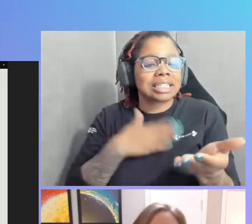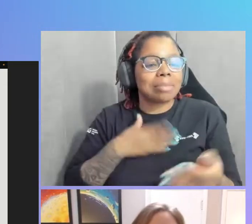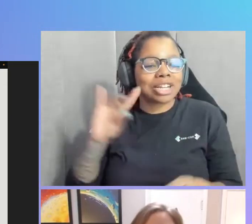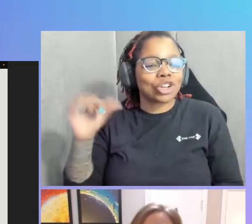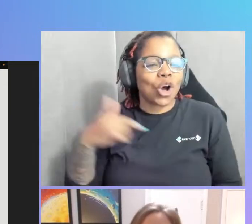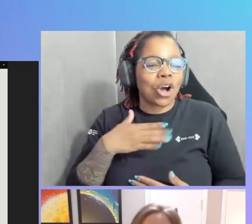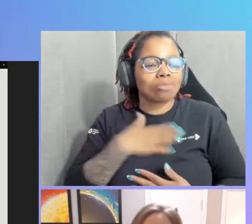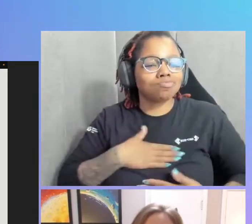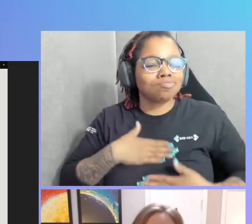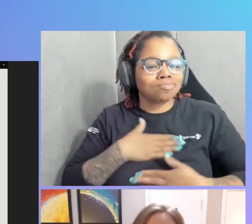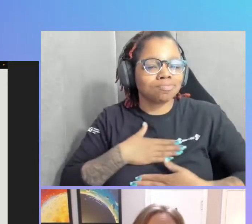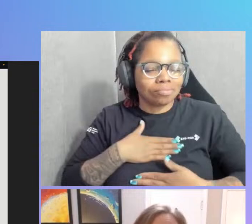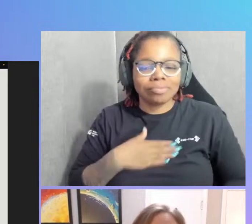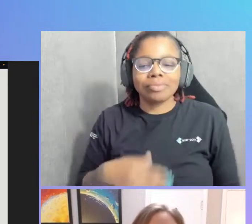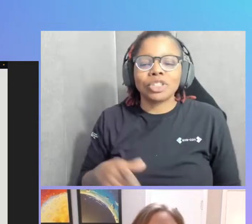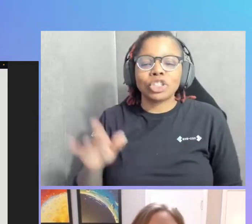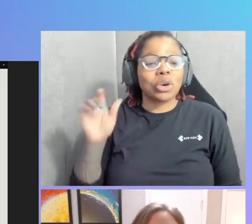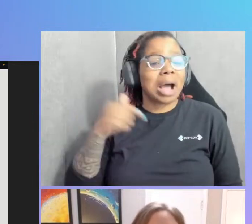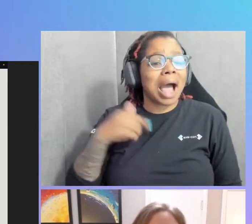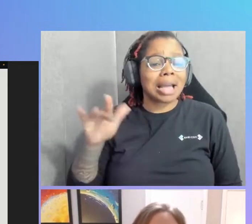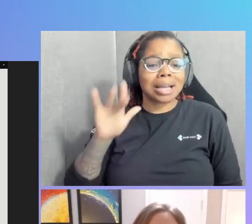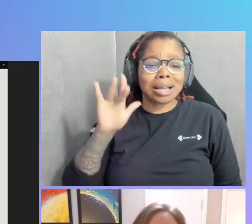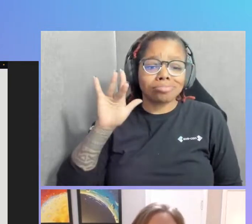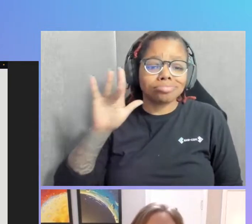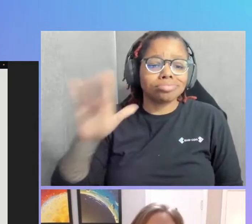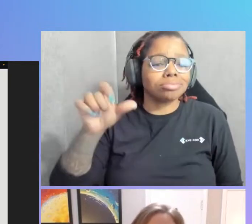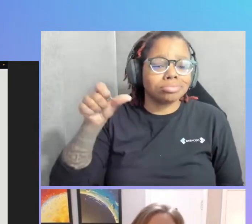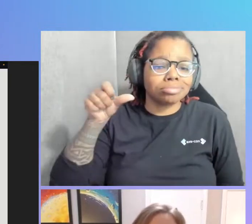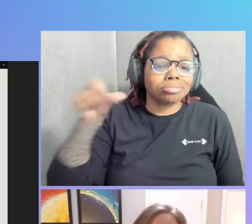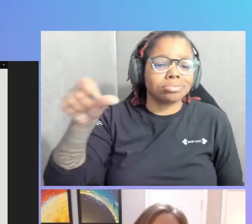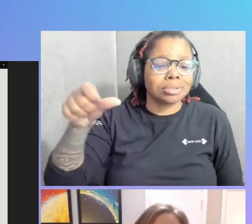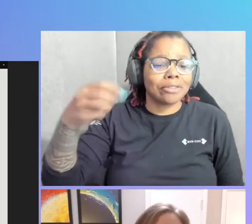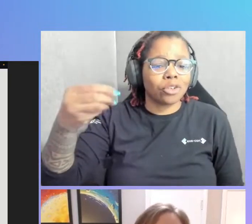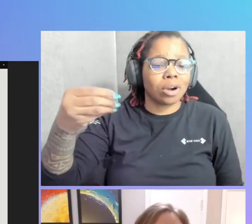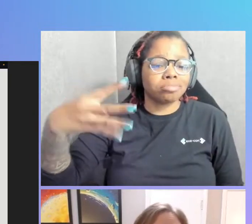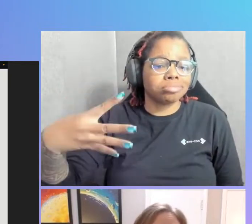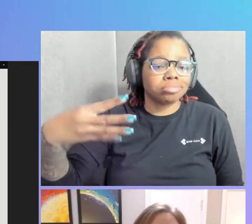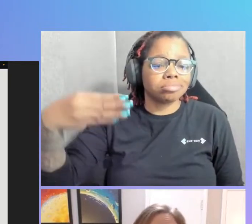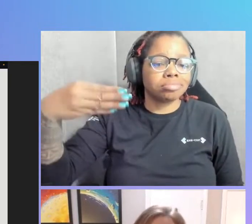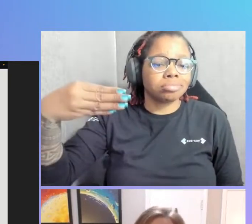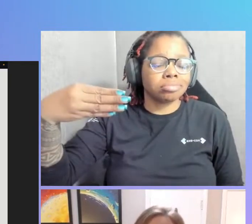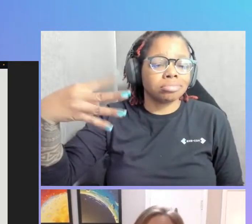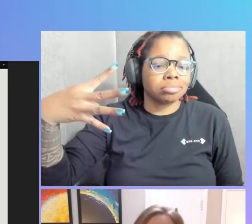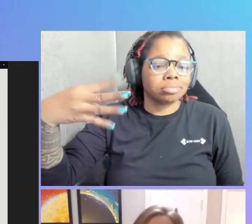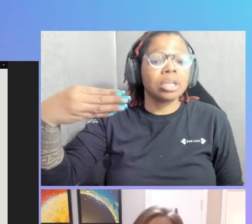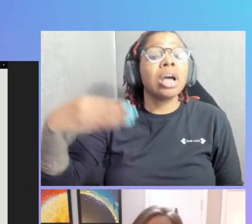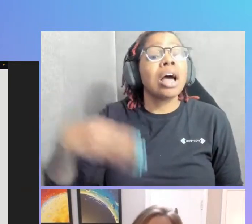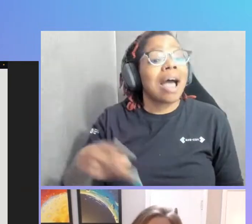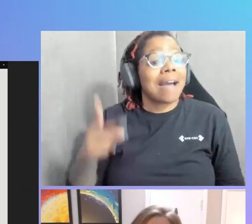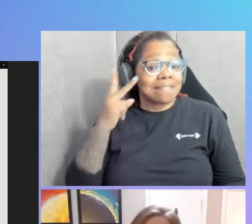that entire big button to open and close the content visually.